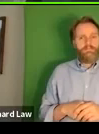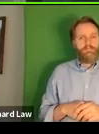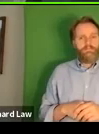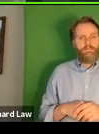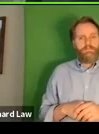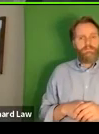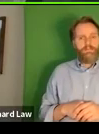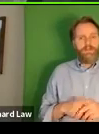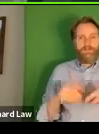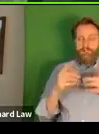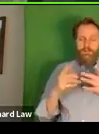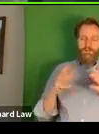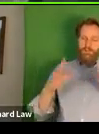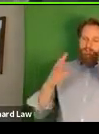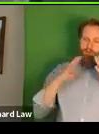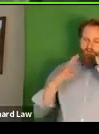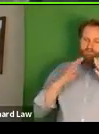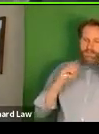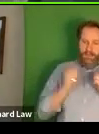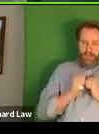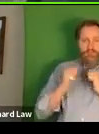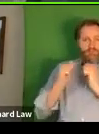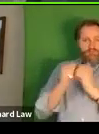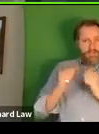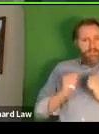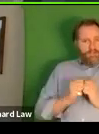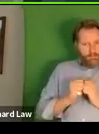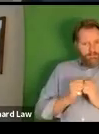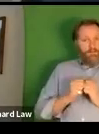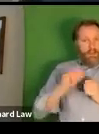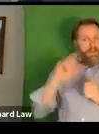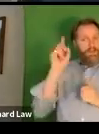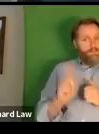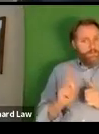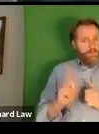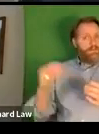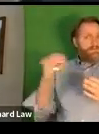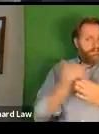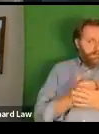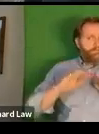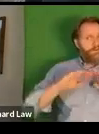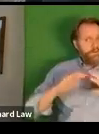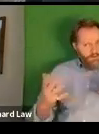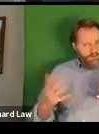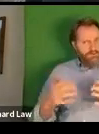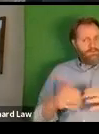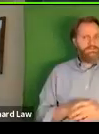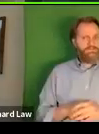been agreed today and also the preceding excellent risk assessment process